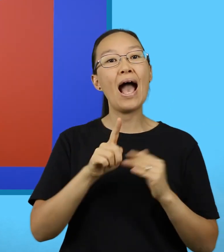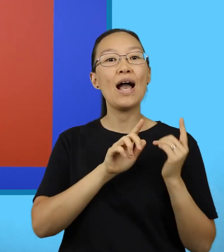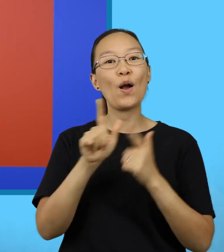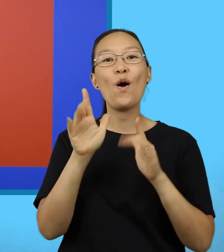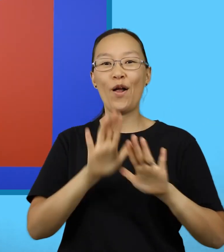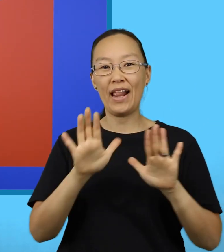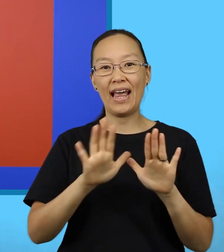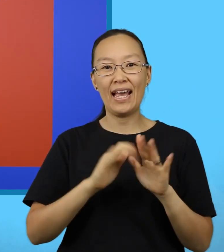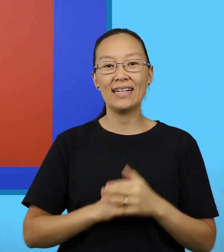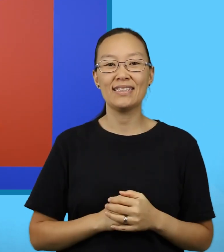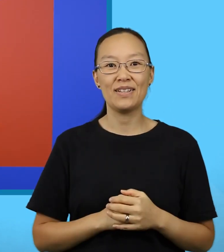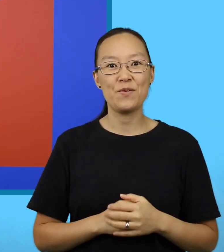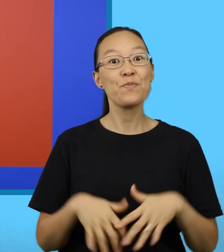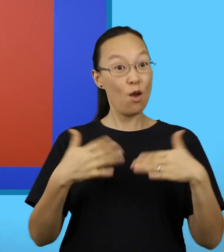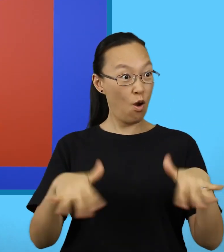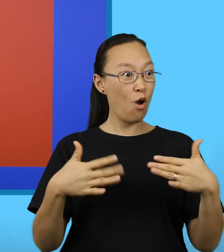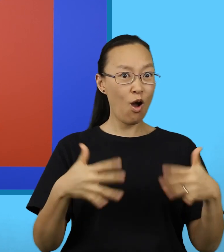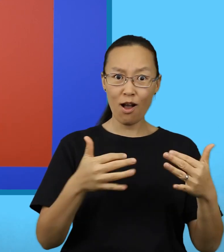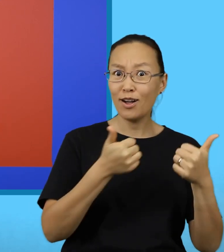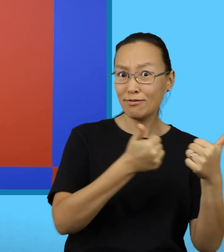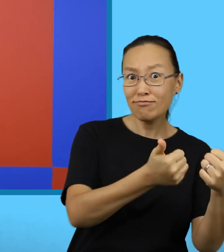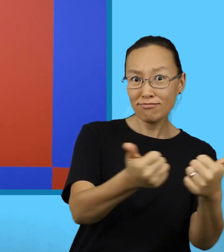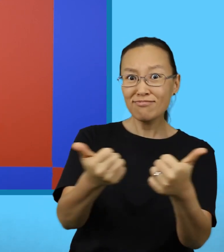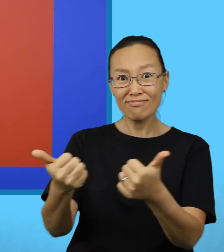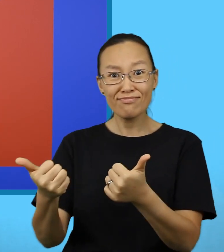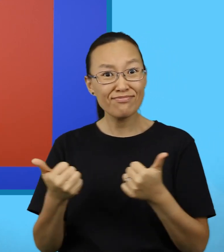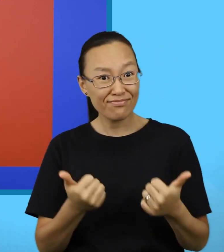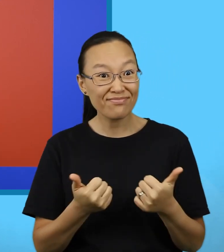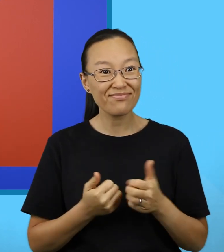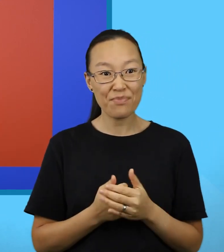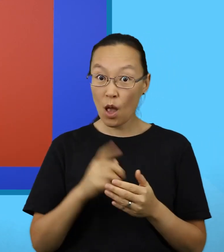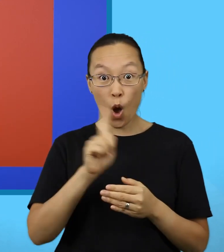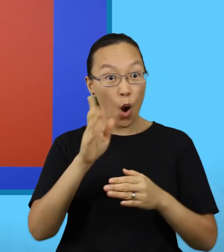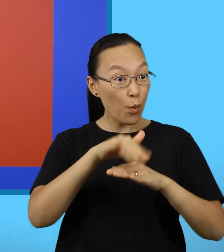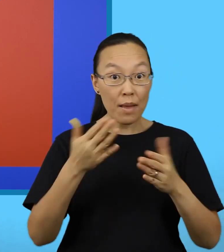Oh, well there you go. That's what those kids thought. Oh, well, what about you?